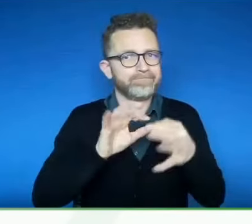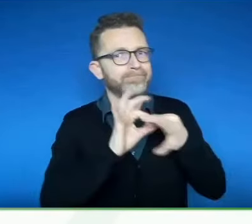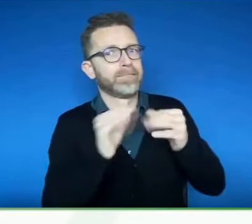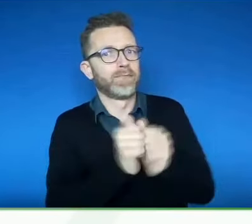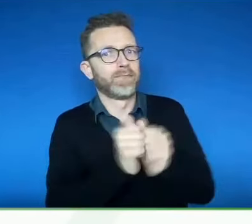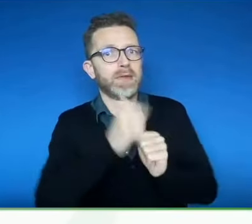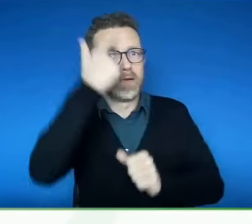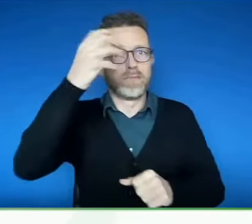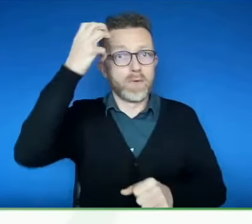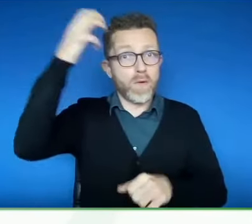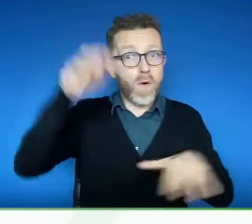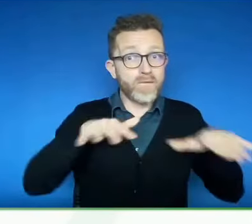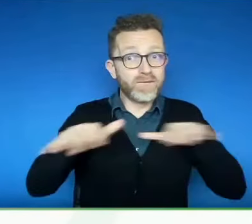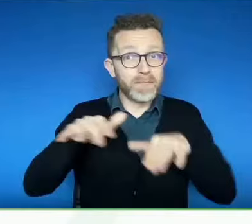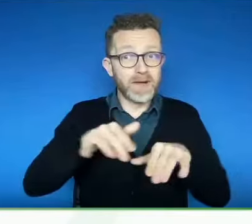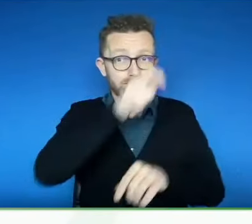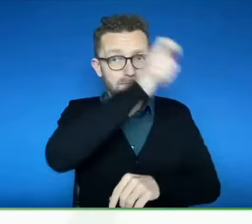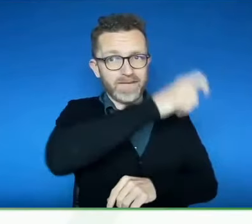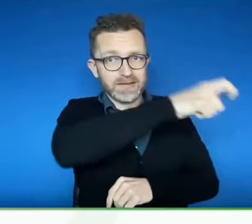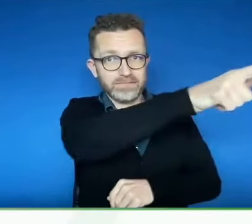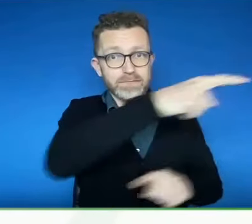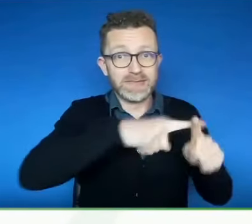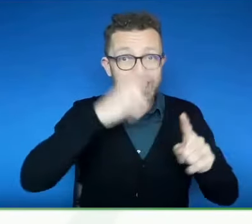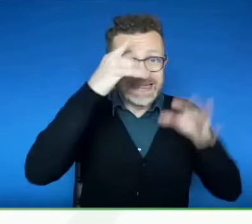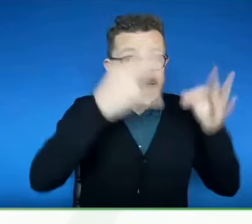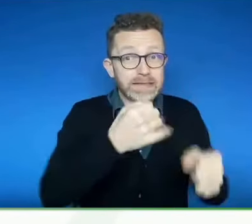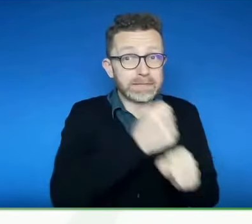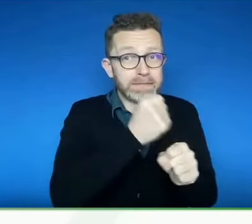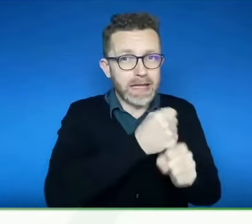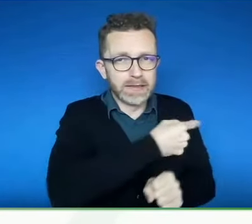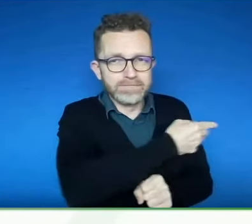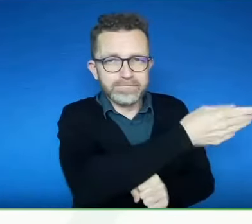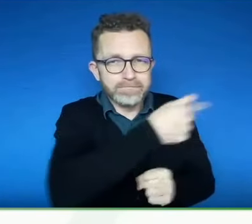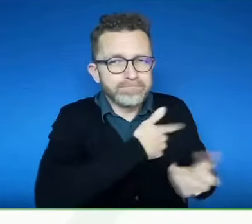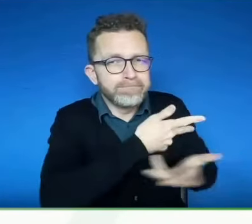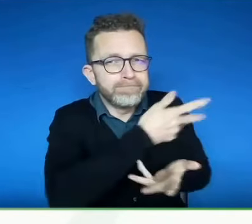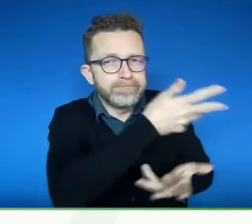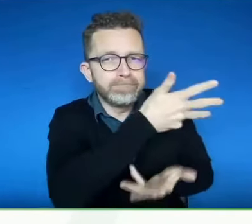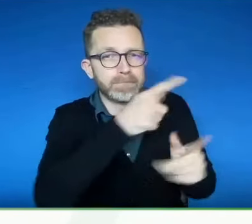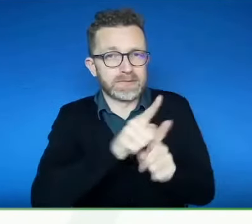And on the personal level each group member has developed a strong